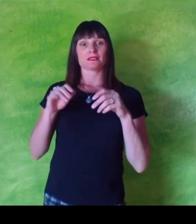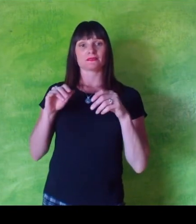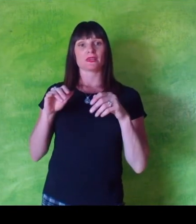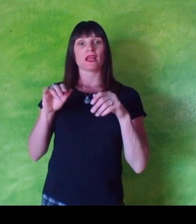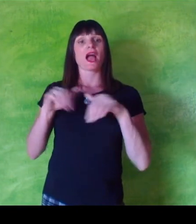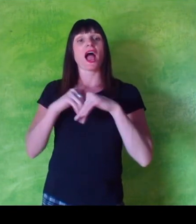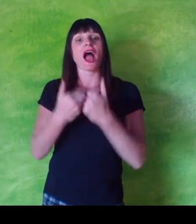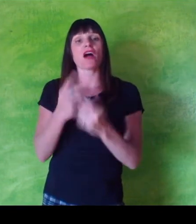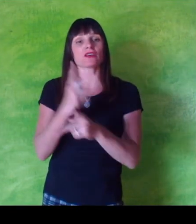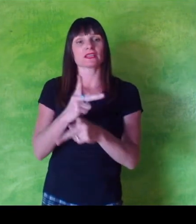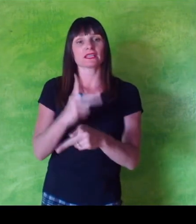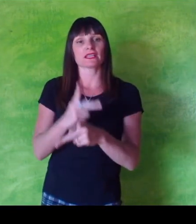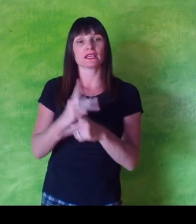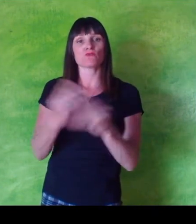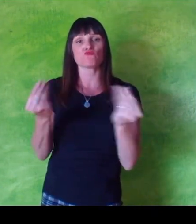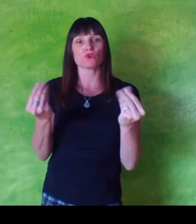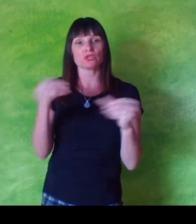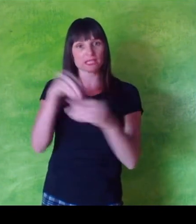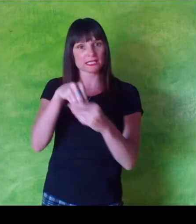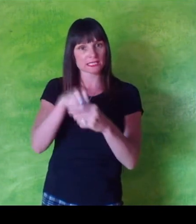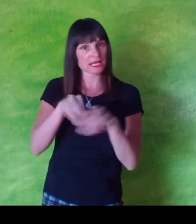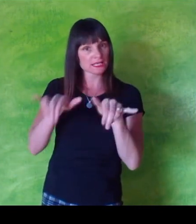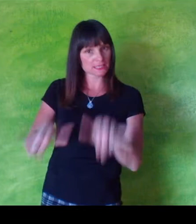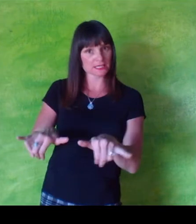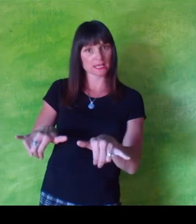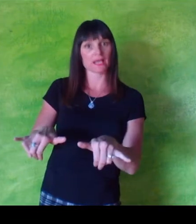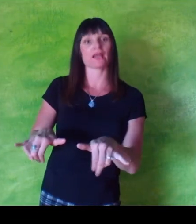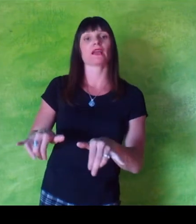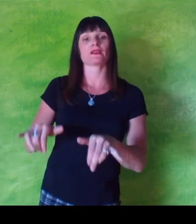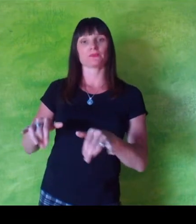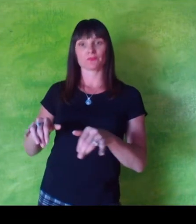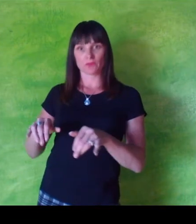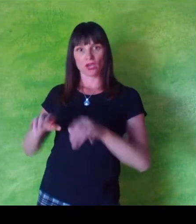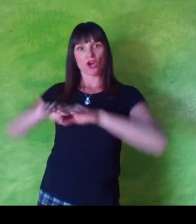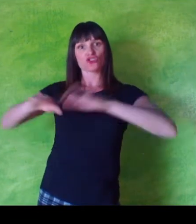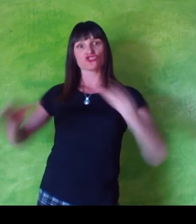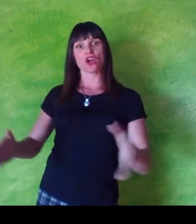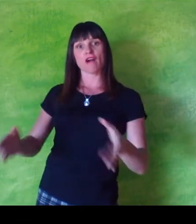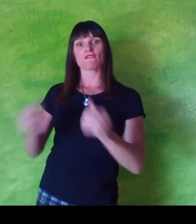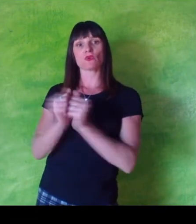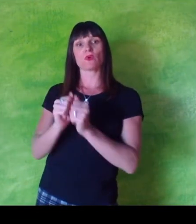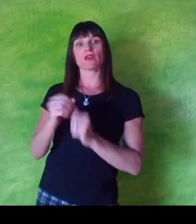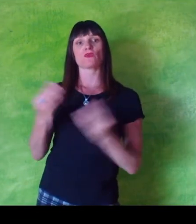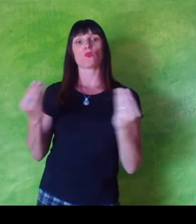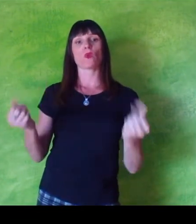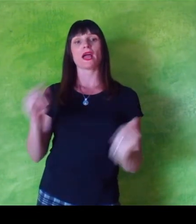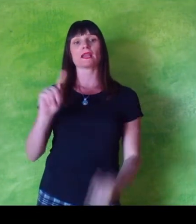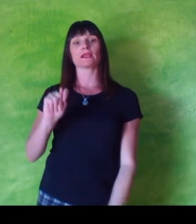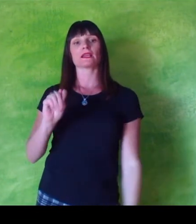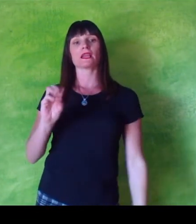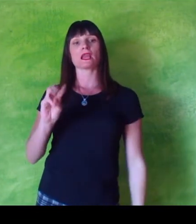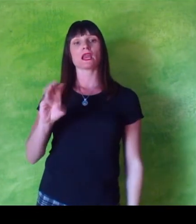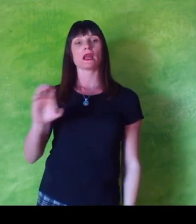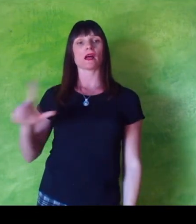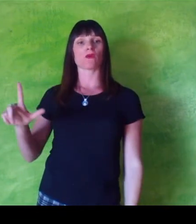wet and just cover it.